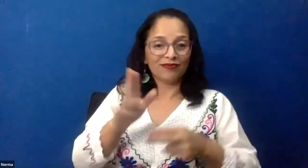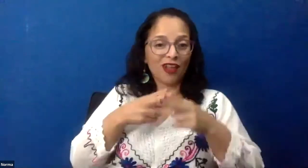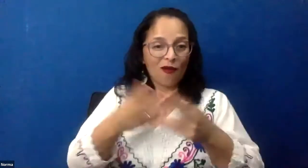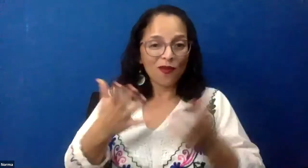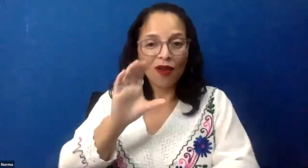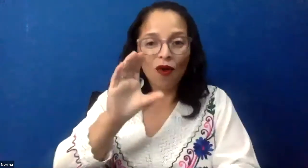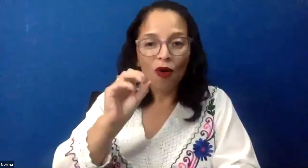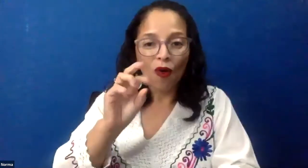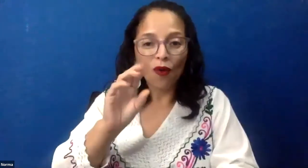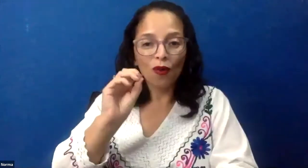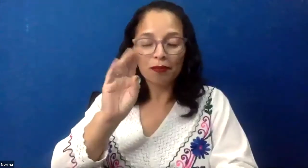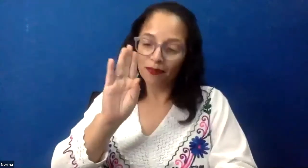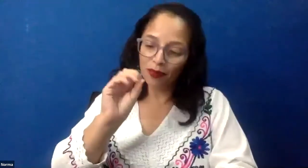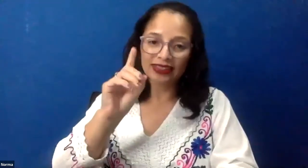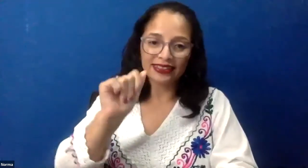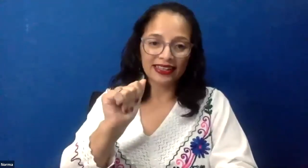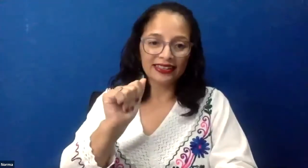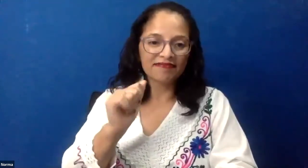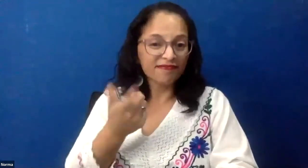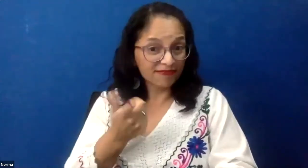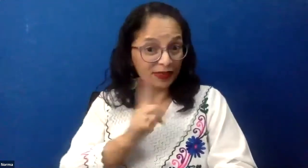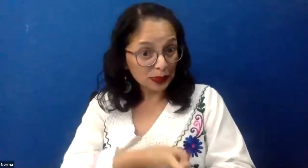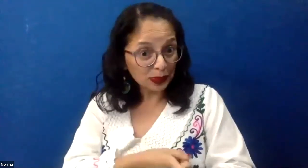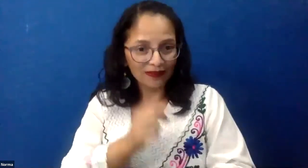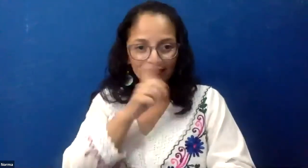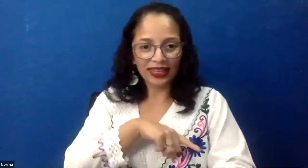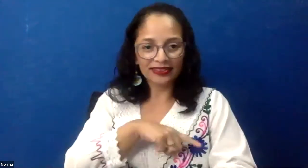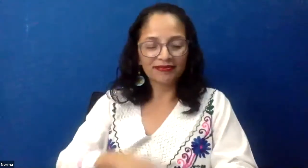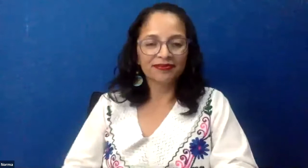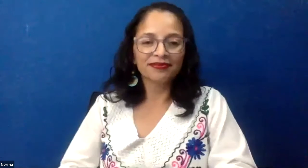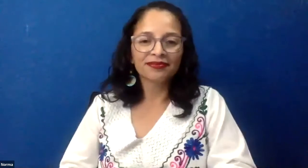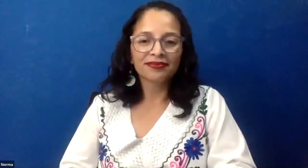The currency of Nicaragua is called cordoba.